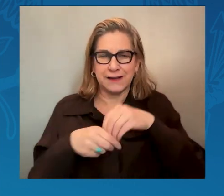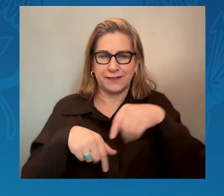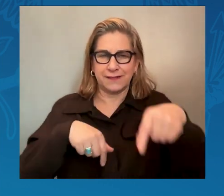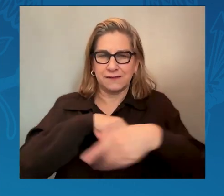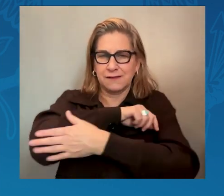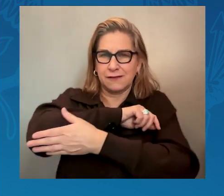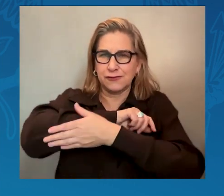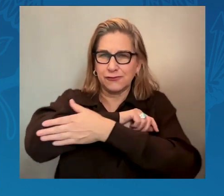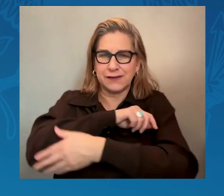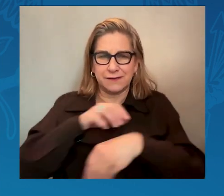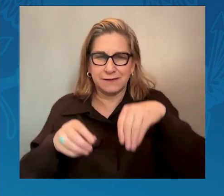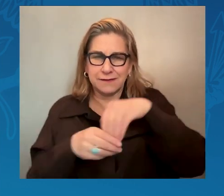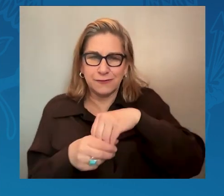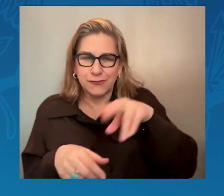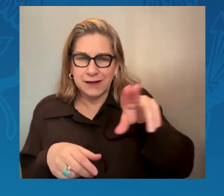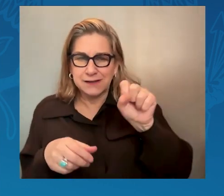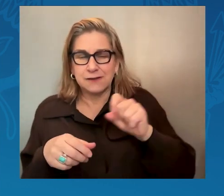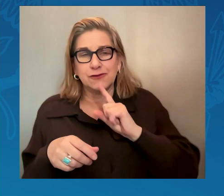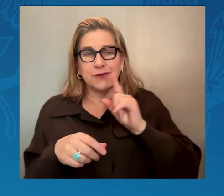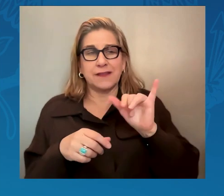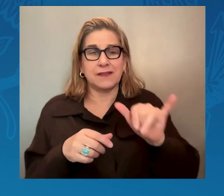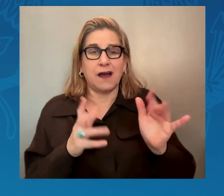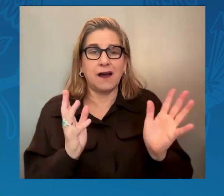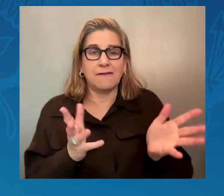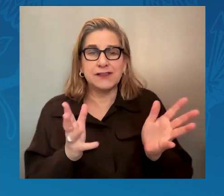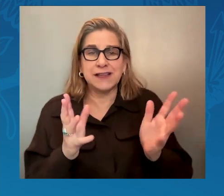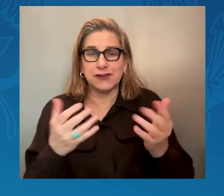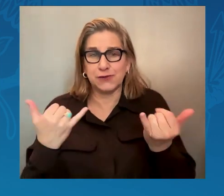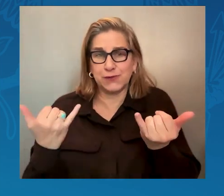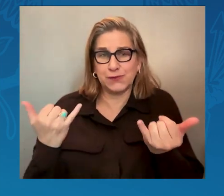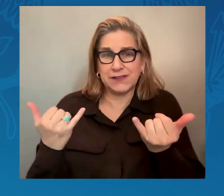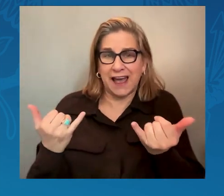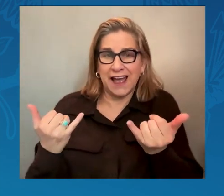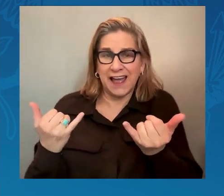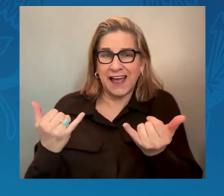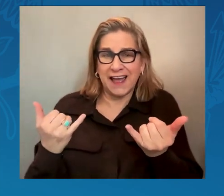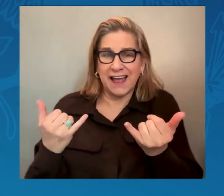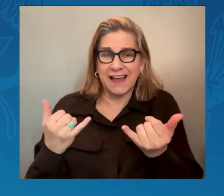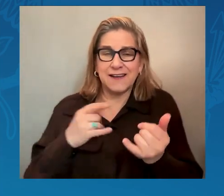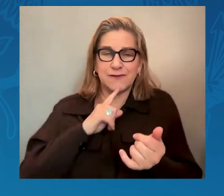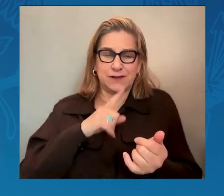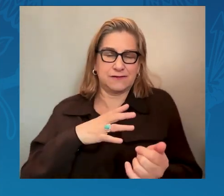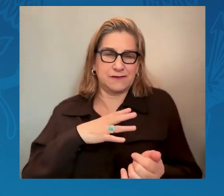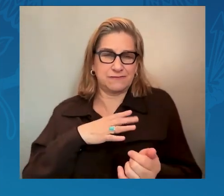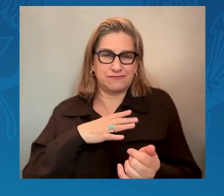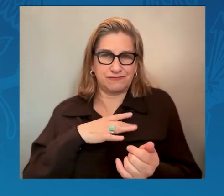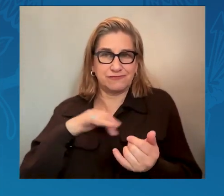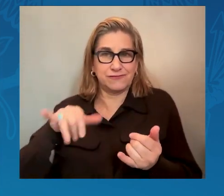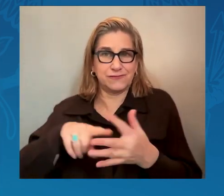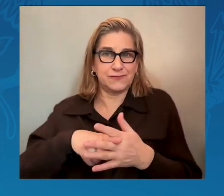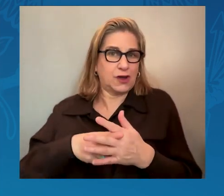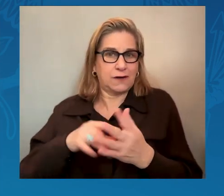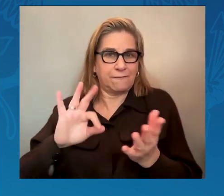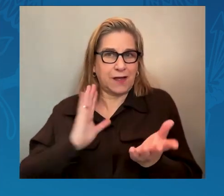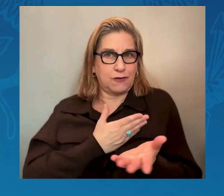thank you as well. So let's begin our discussion. The Press: (Cross-talk.)